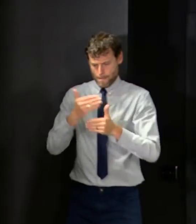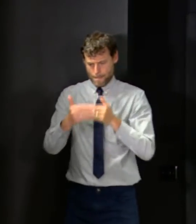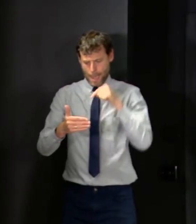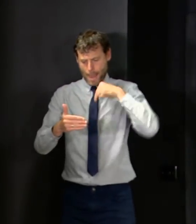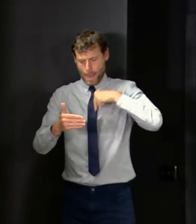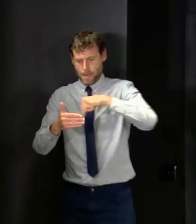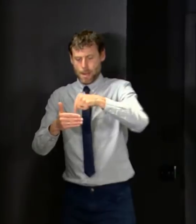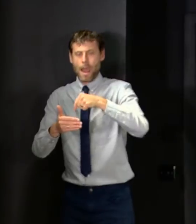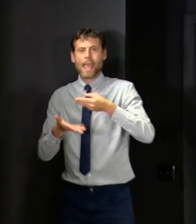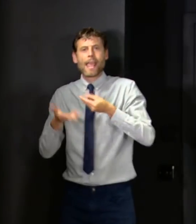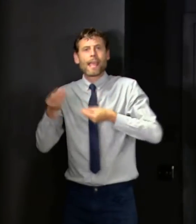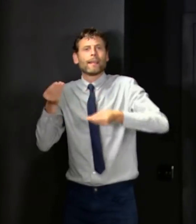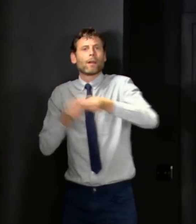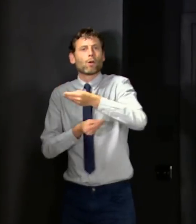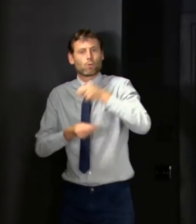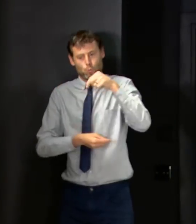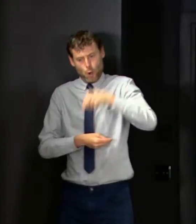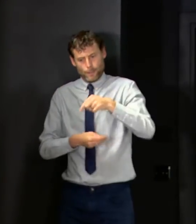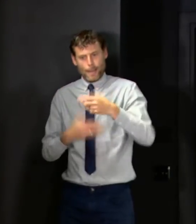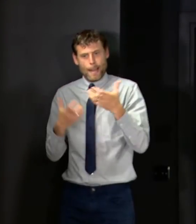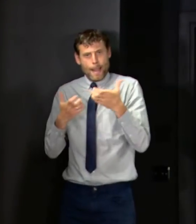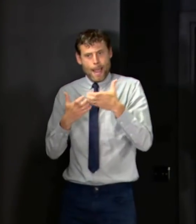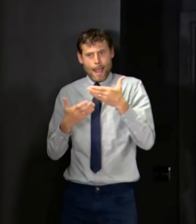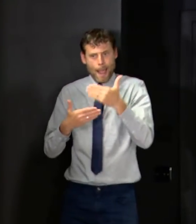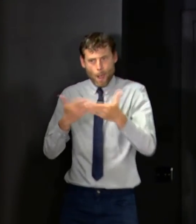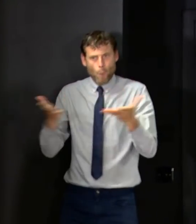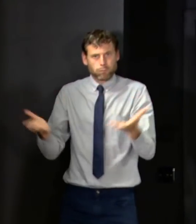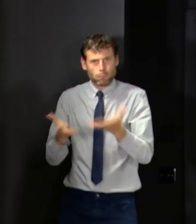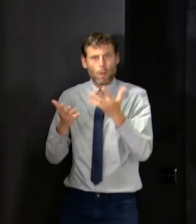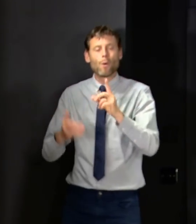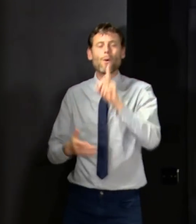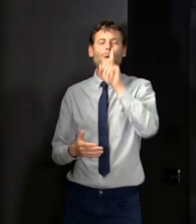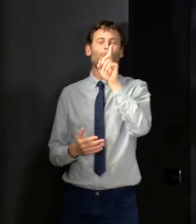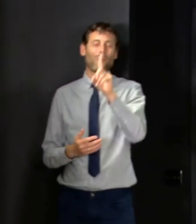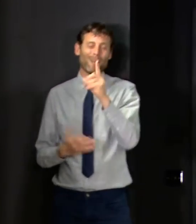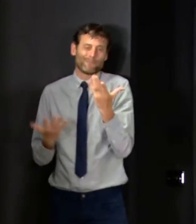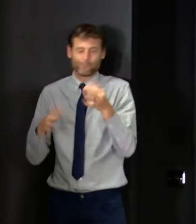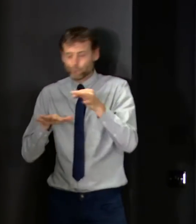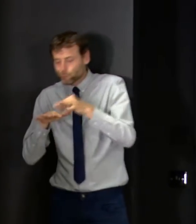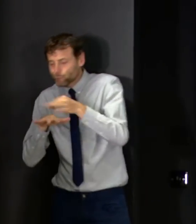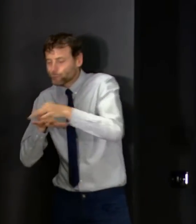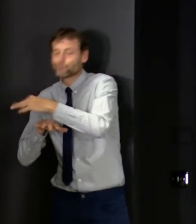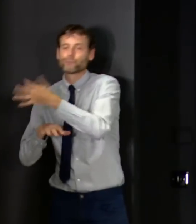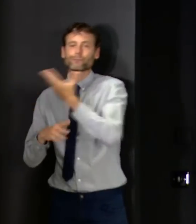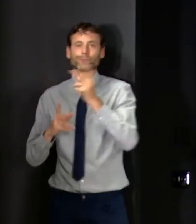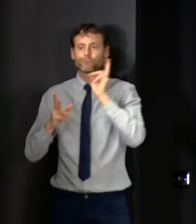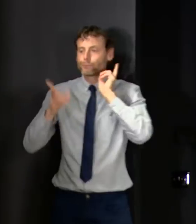those that involve personal services in close contact will obviously need to have the proper